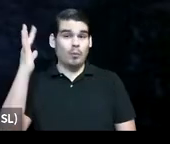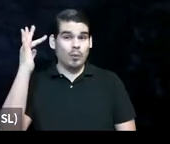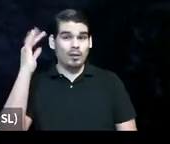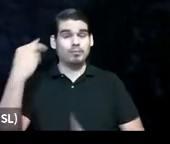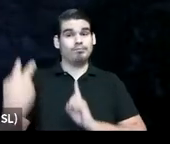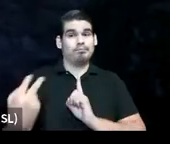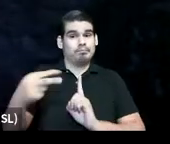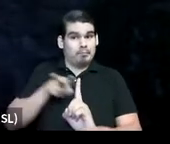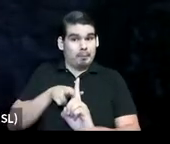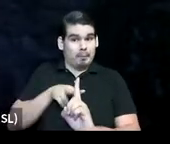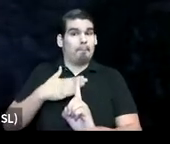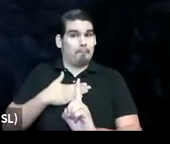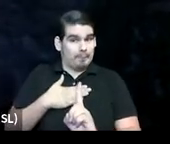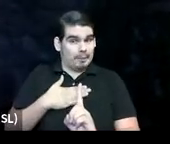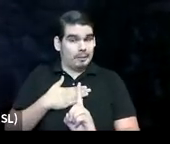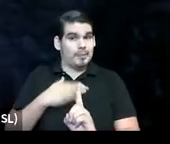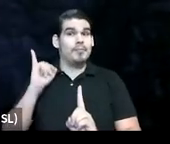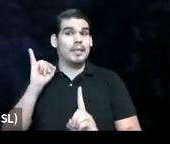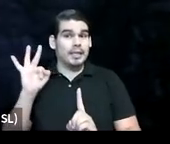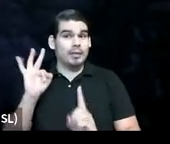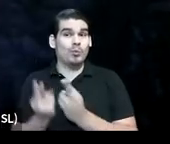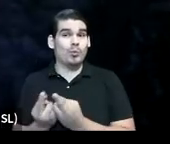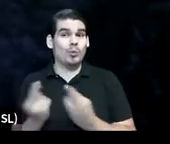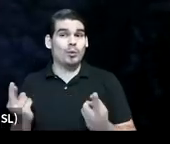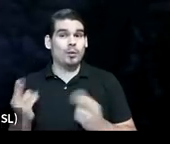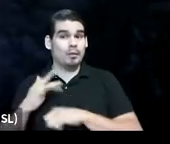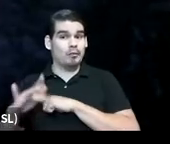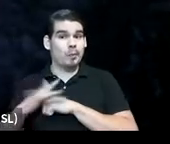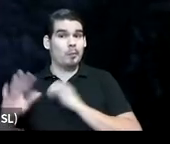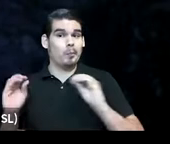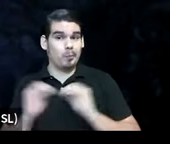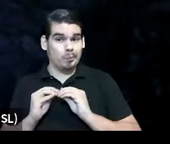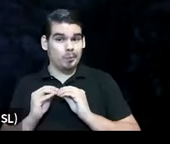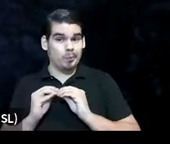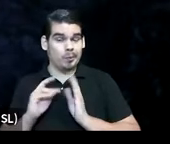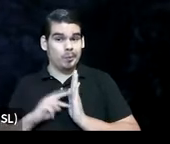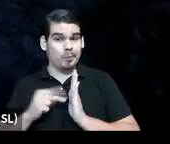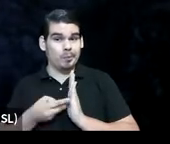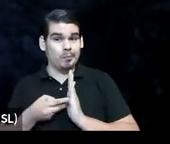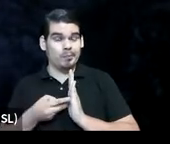which makes a much shorter waitlist And the community colleges could only use those.